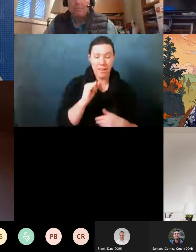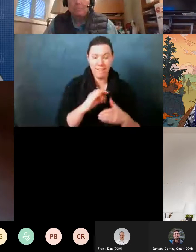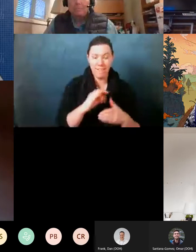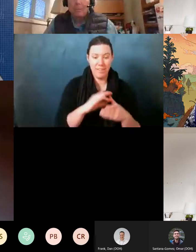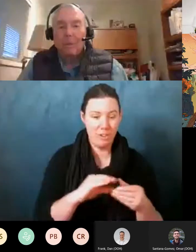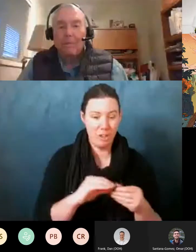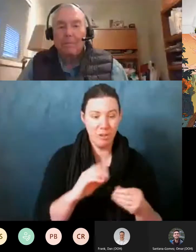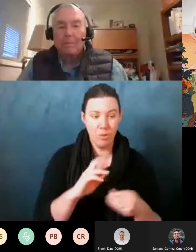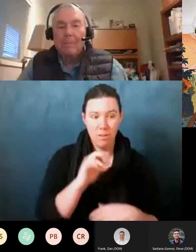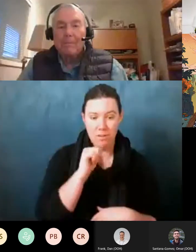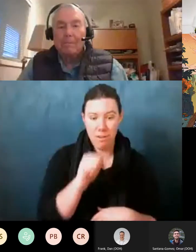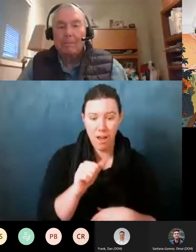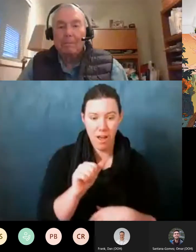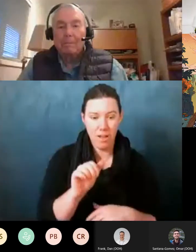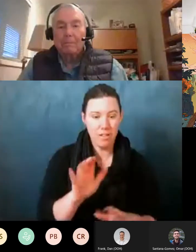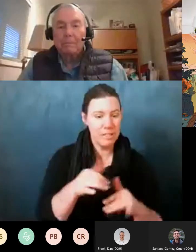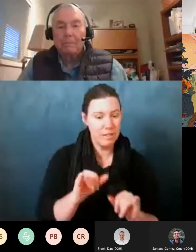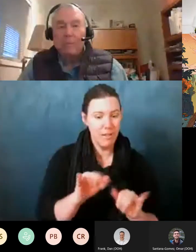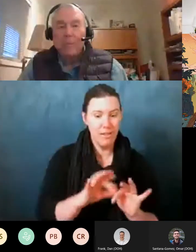we need to stay away from offensive comments.